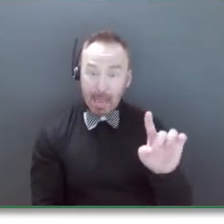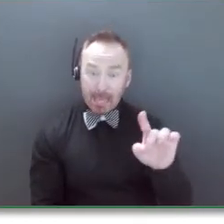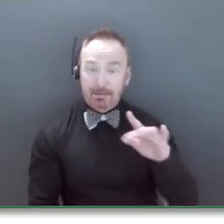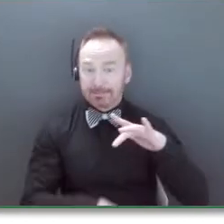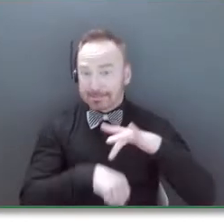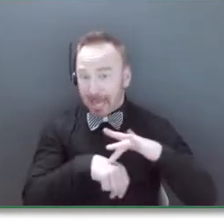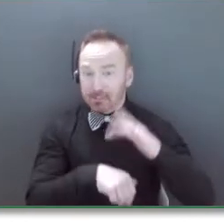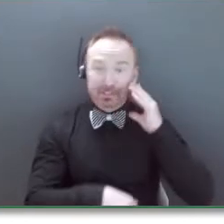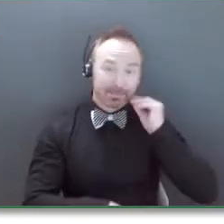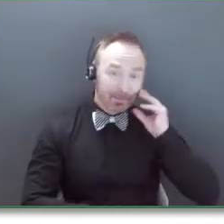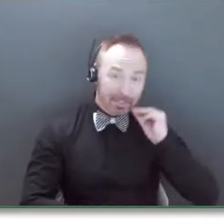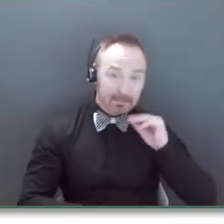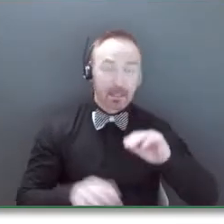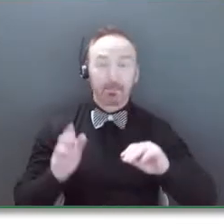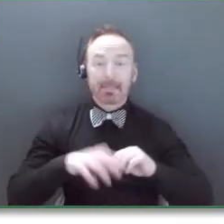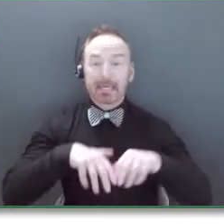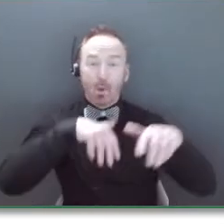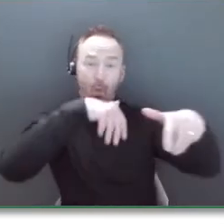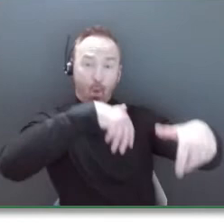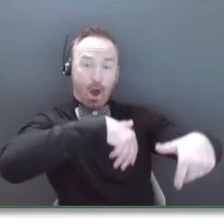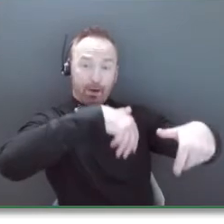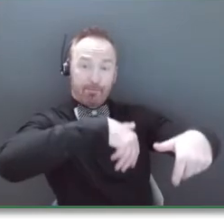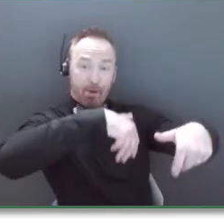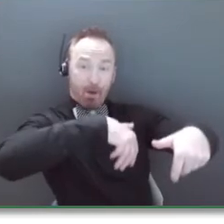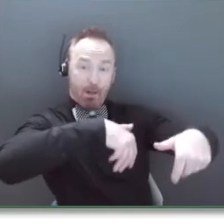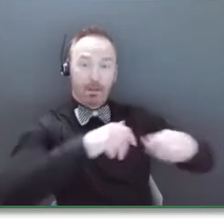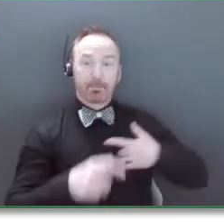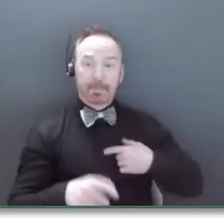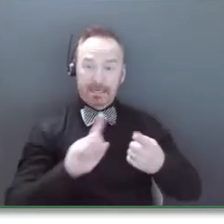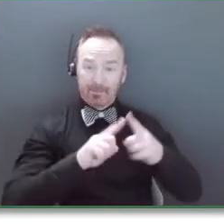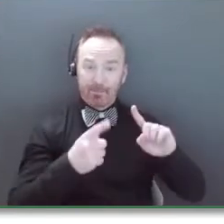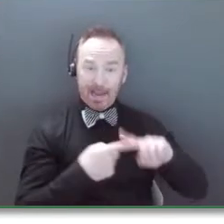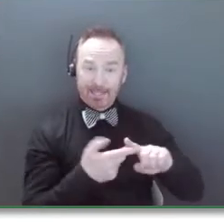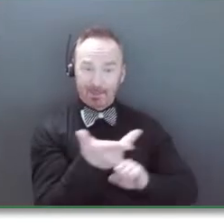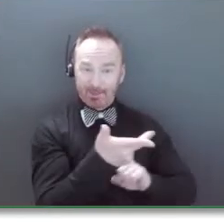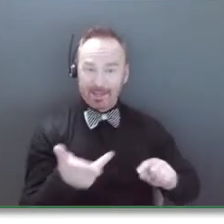swimming in a waterfall with his friends. Next slide please.